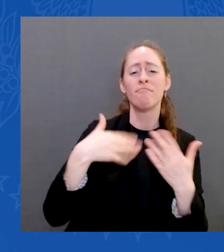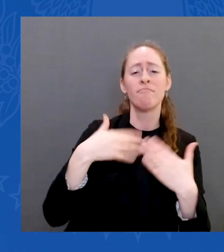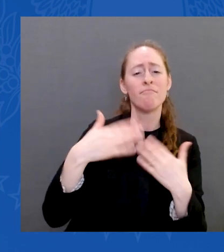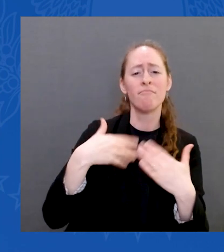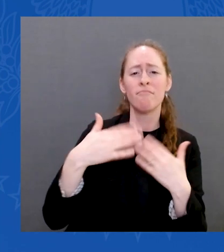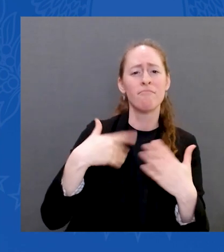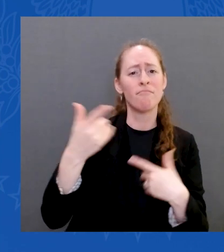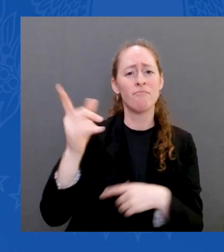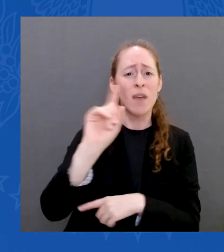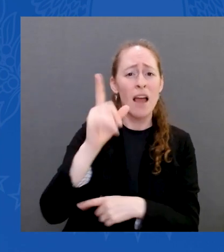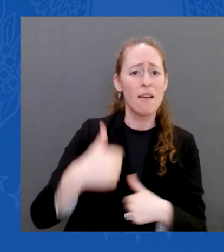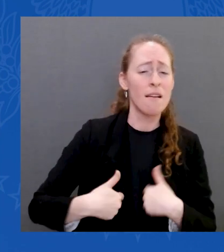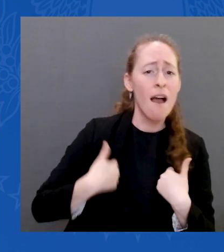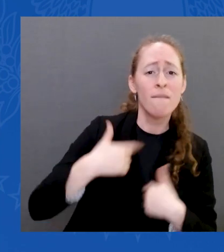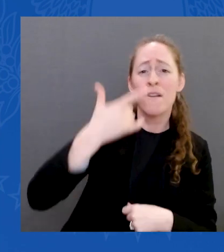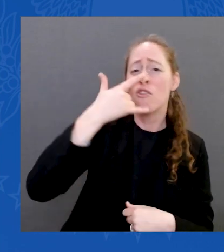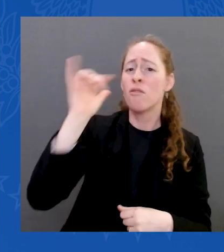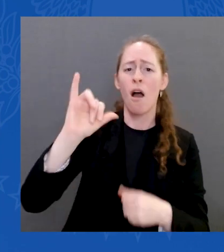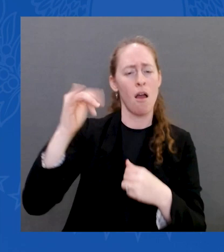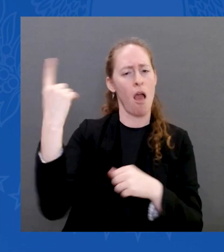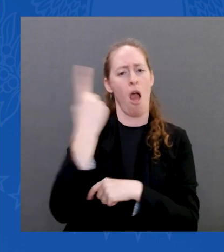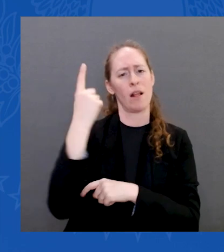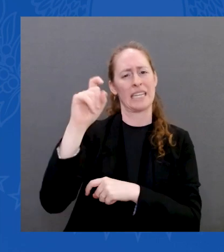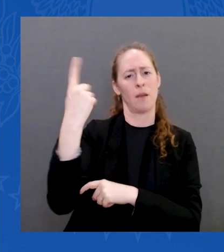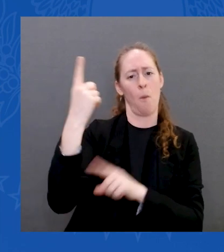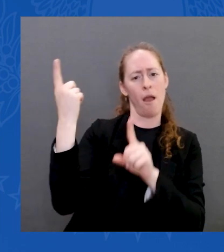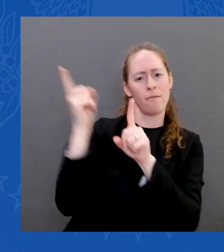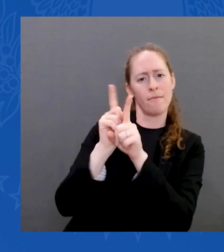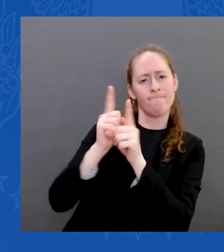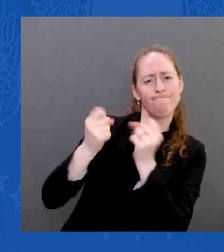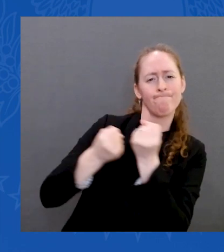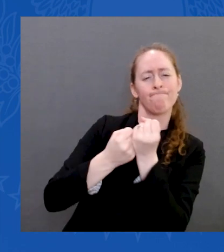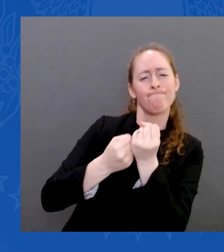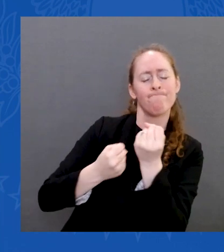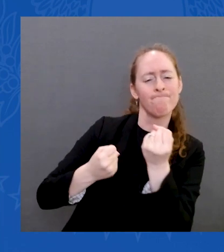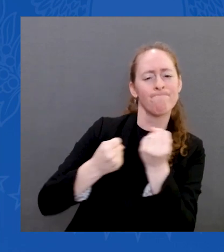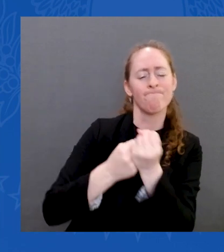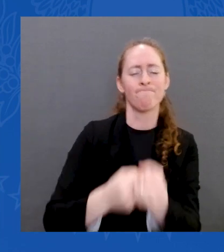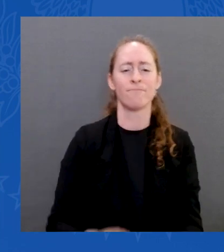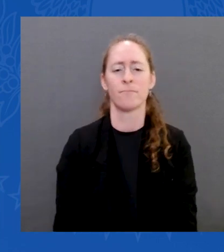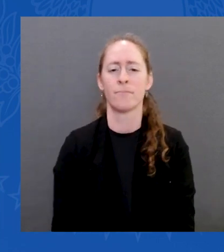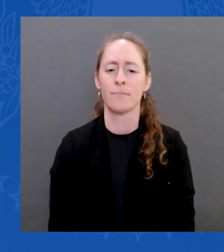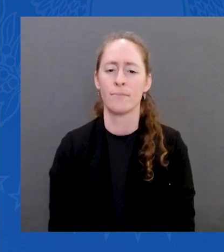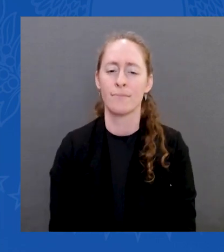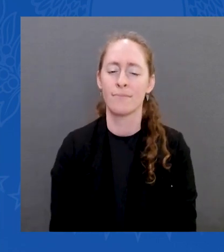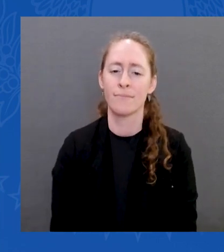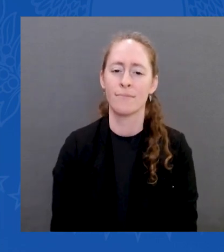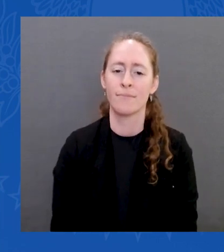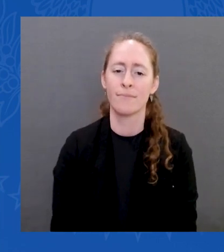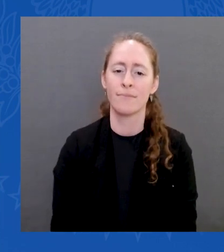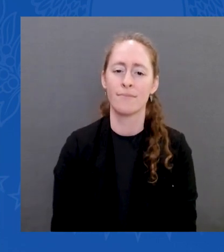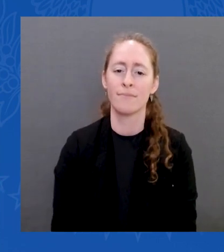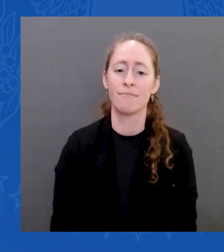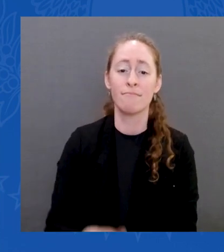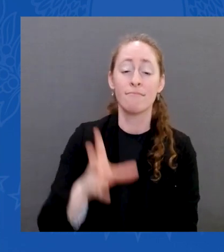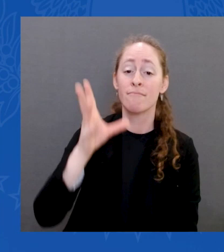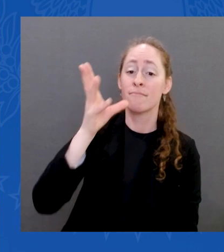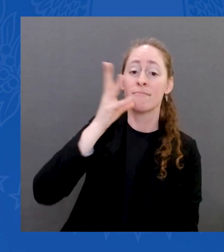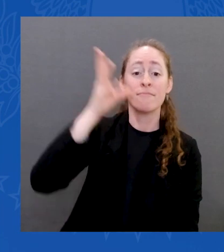Each morning, parents give us their most precious gifts, their children.